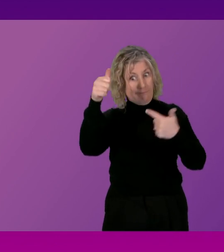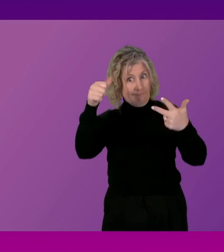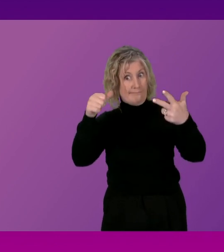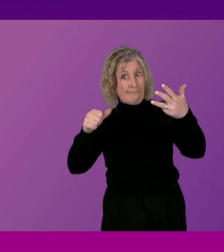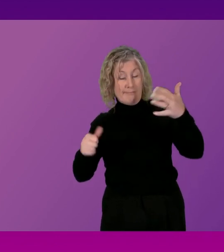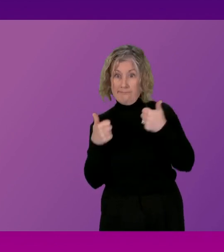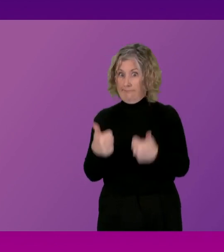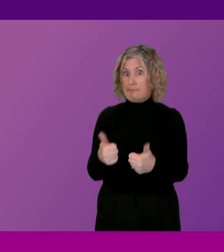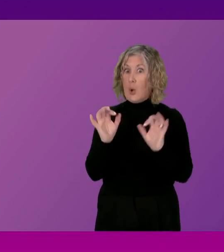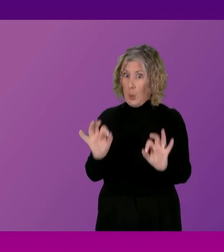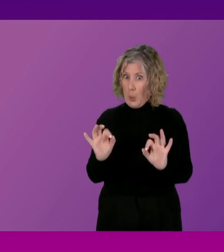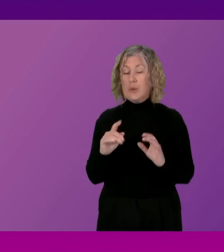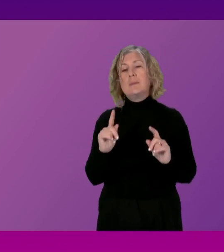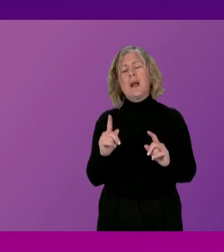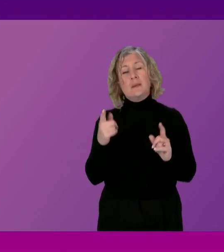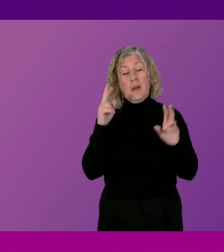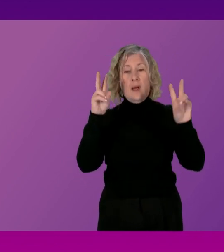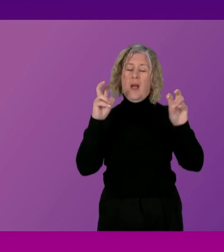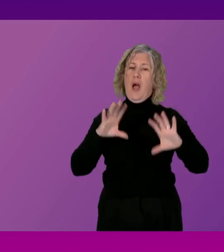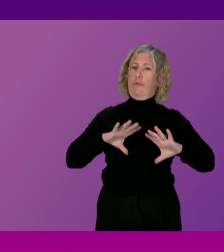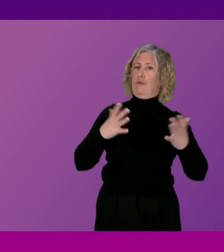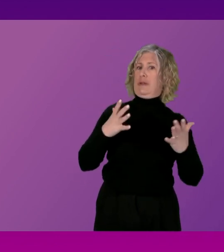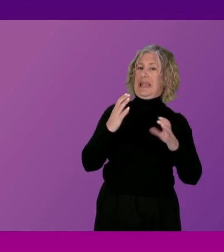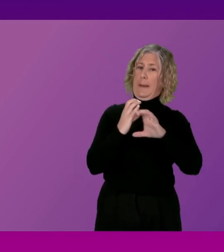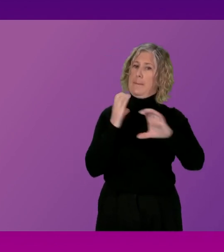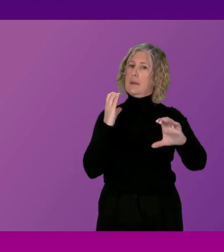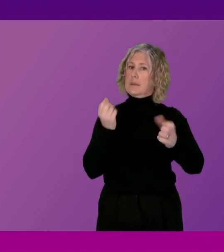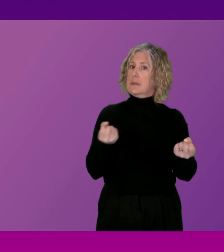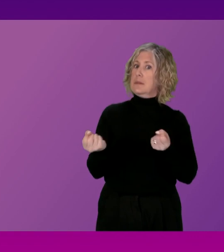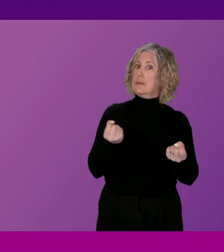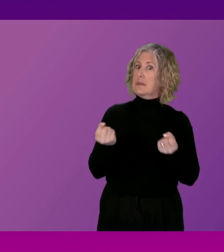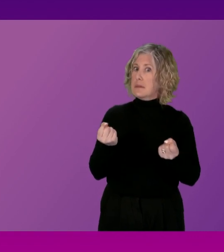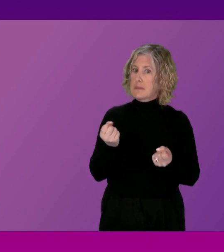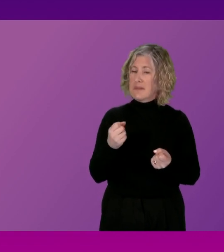Free bus travel has been described as life saving for people seeking asylum.